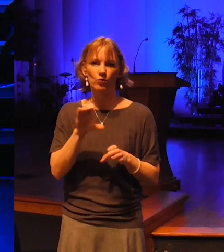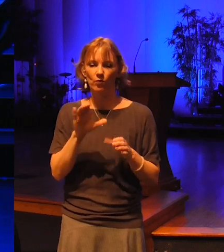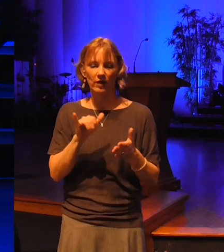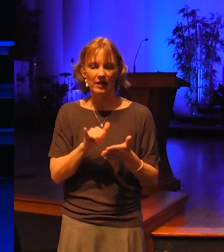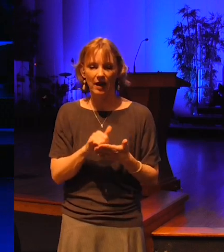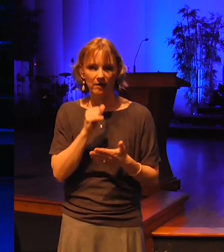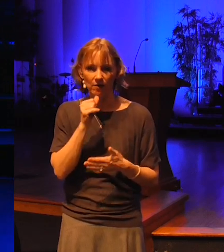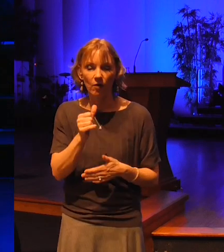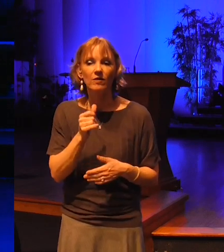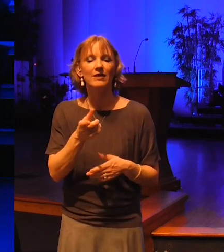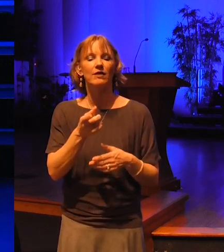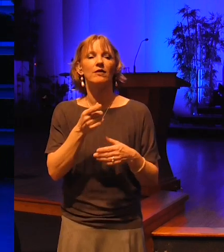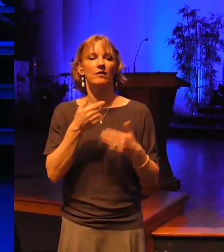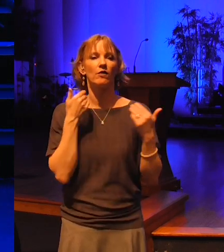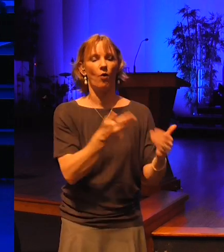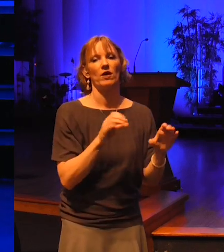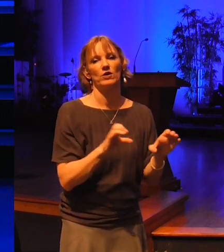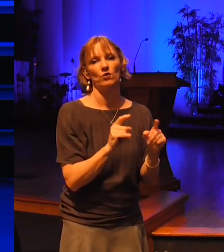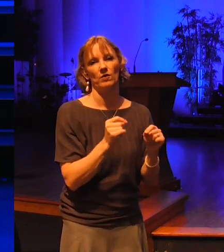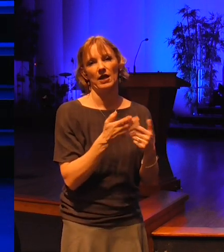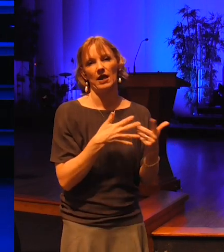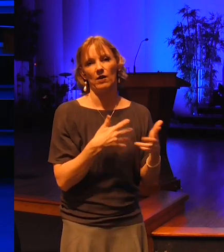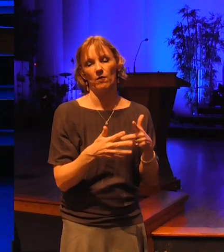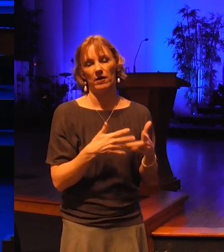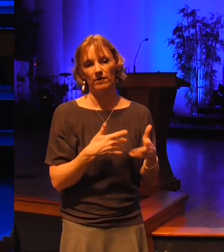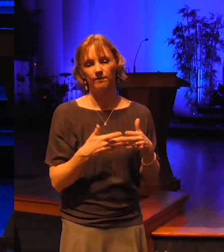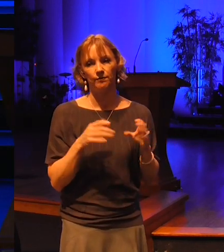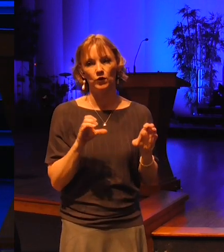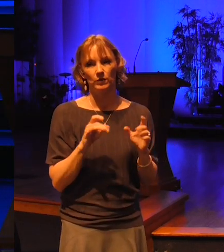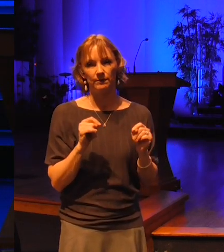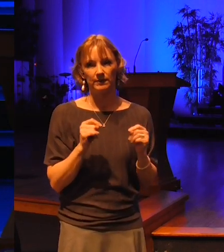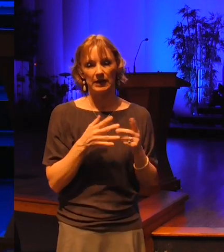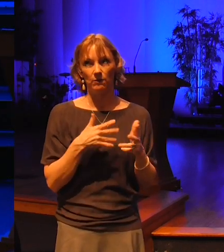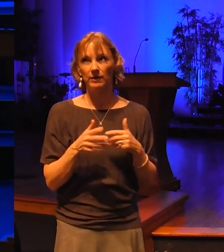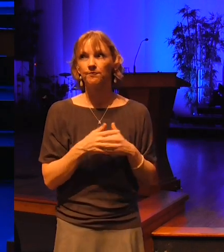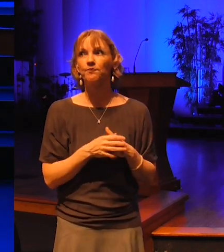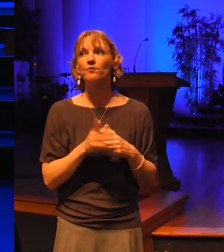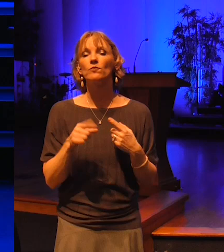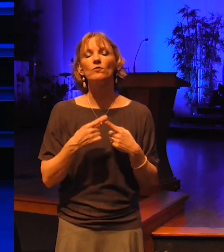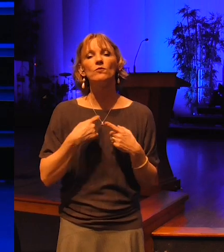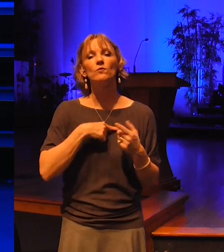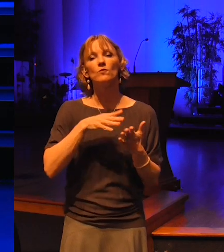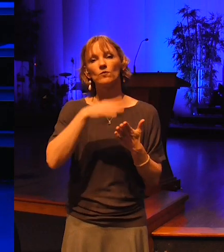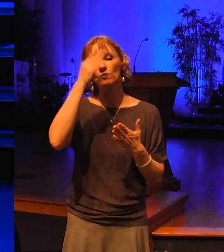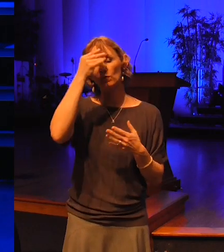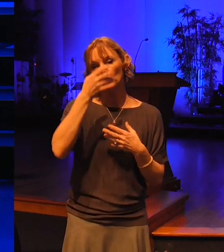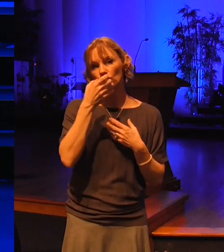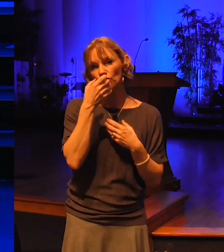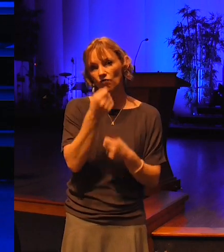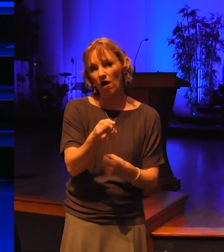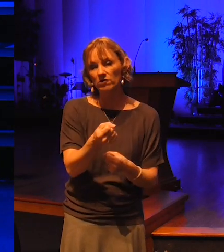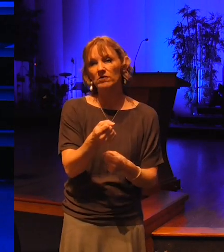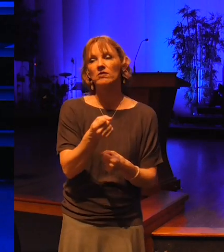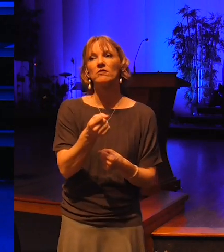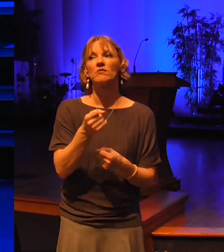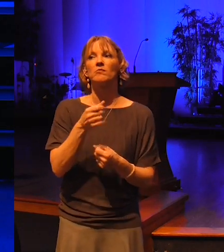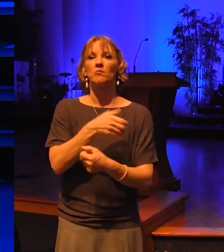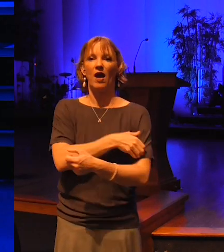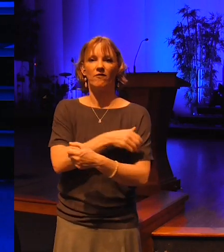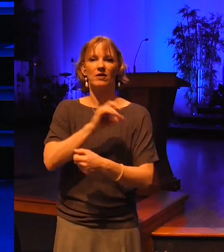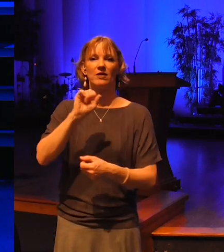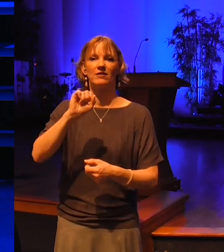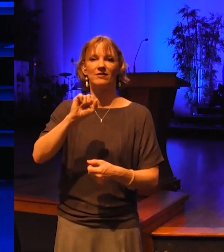it anyways do it anyways when we learn to trust in that powerful satcha graha within ourselves